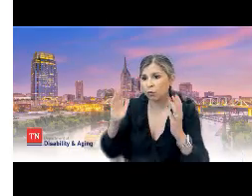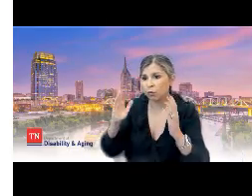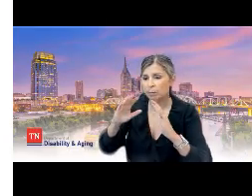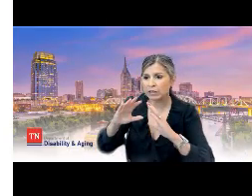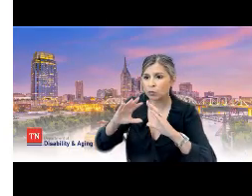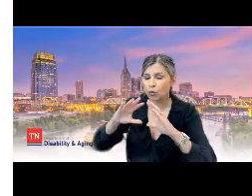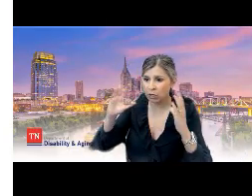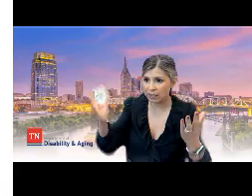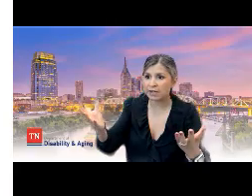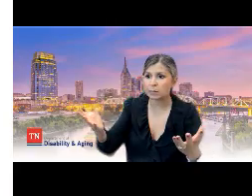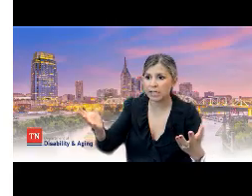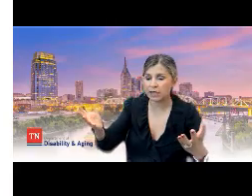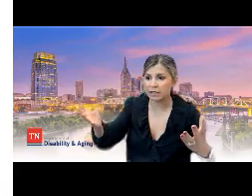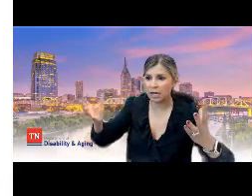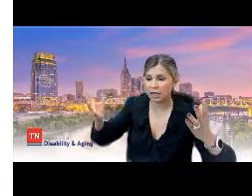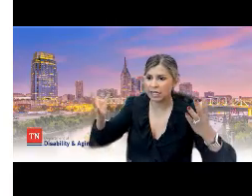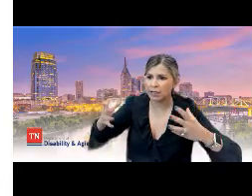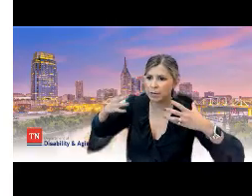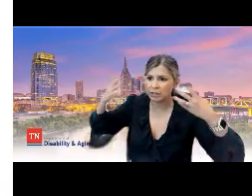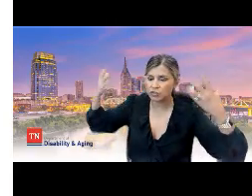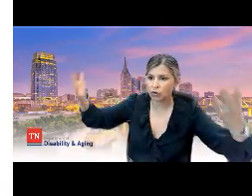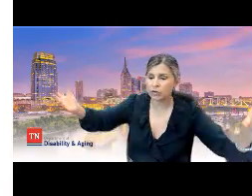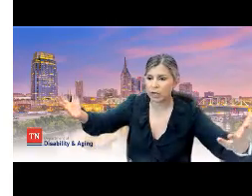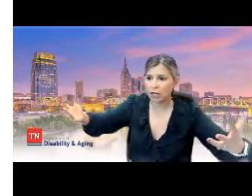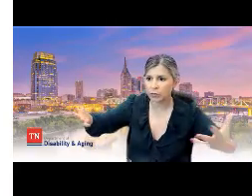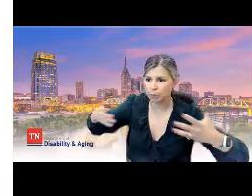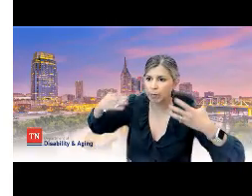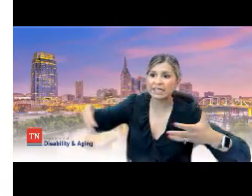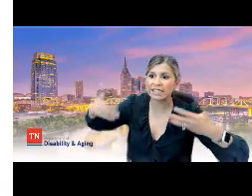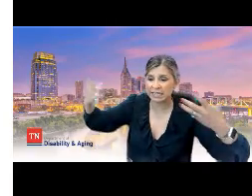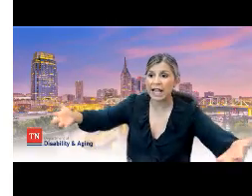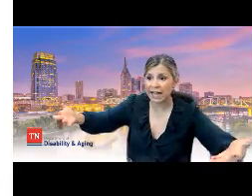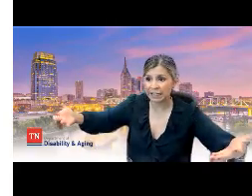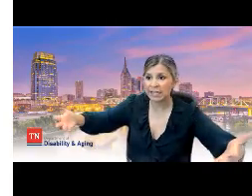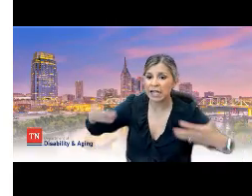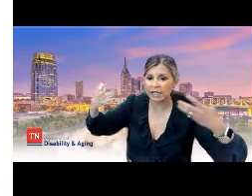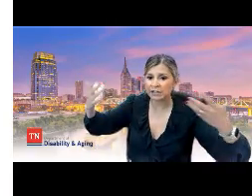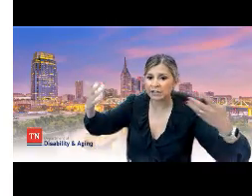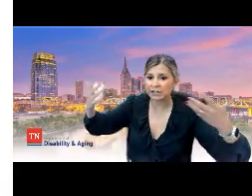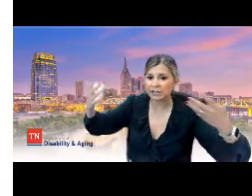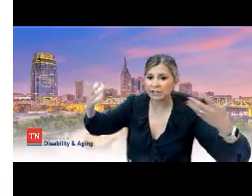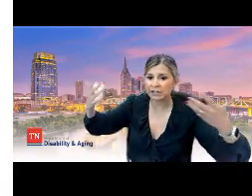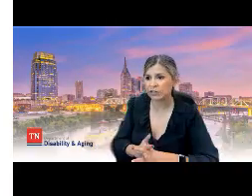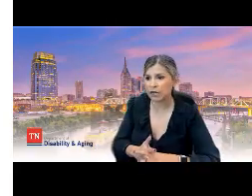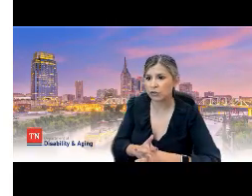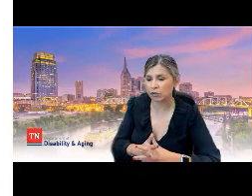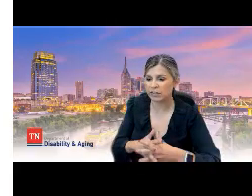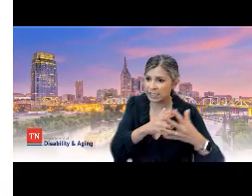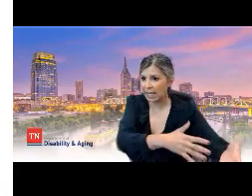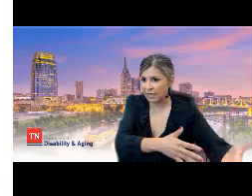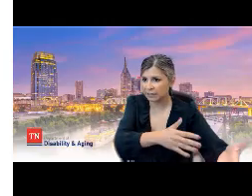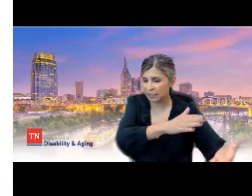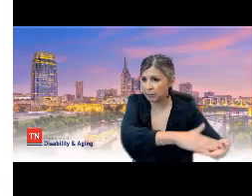but the majority of the but the work that is being done and administered by TCAD is also housed under TCAD.